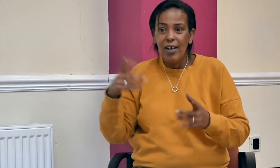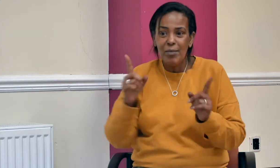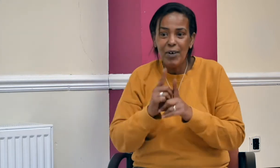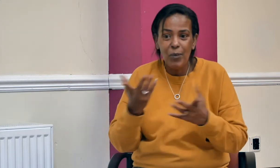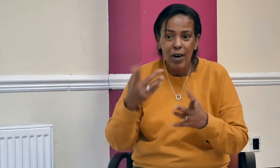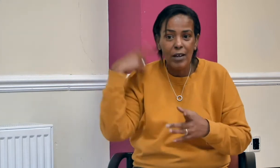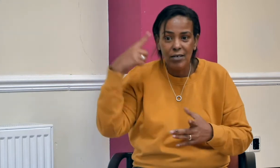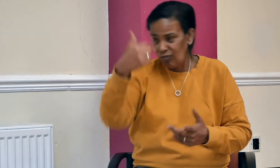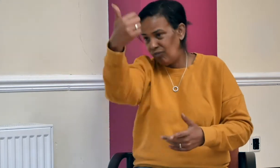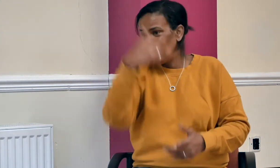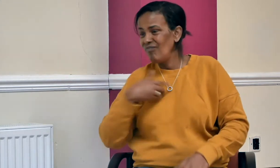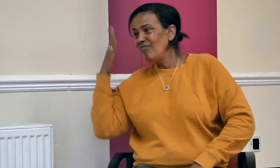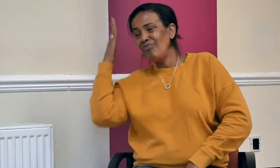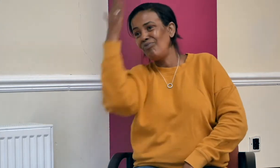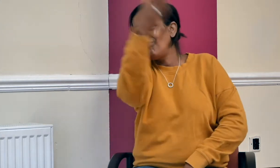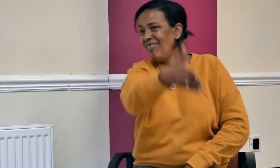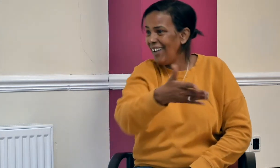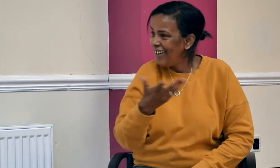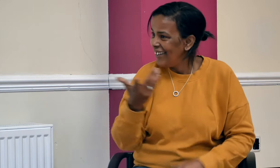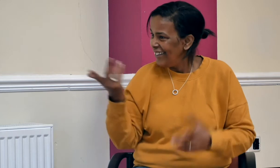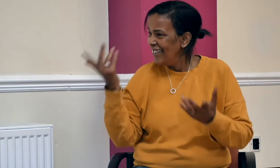"We're meeting in London? Right, see you there!"